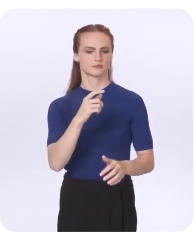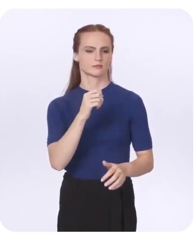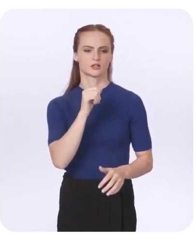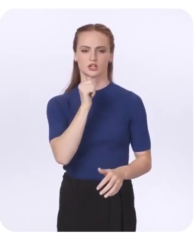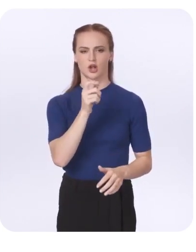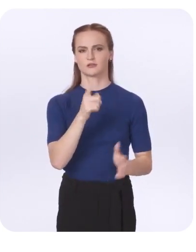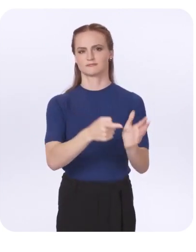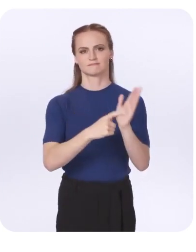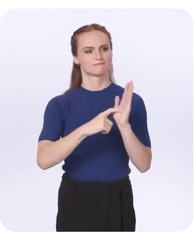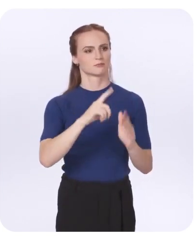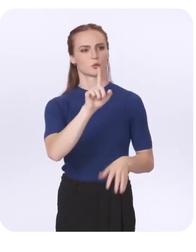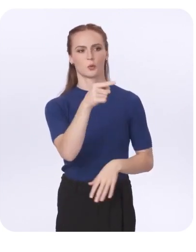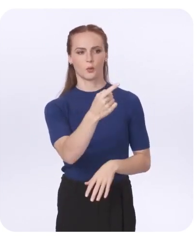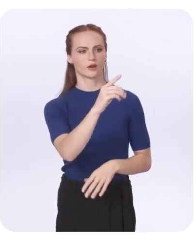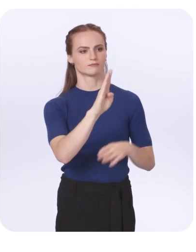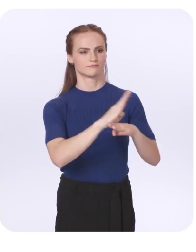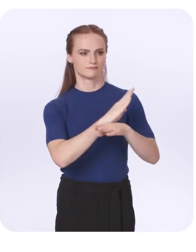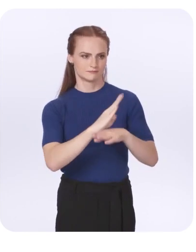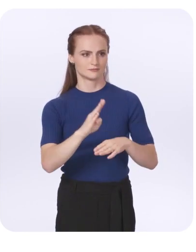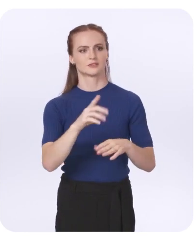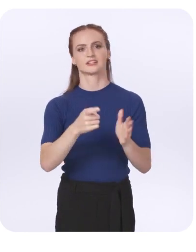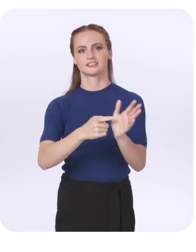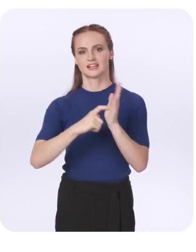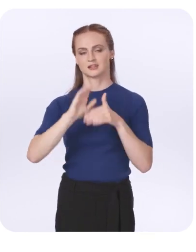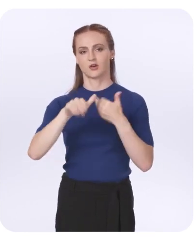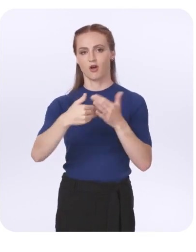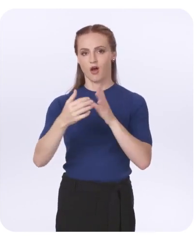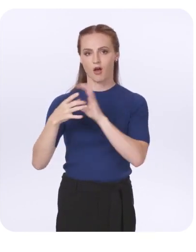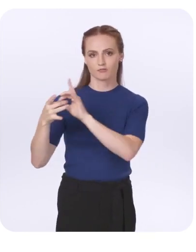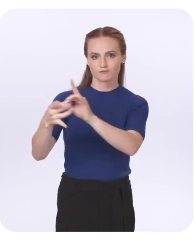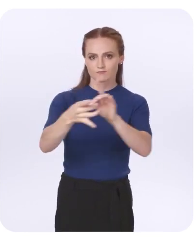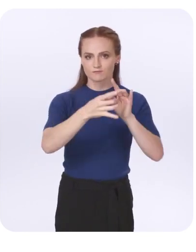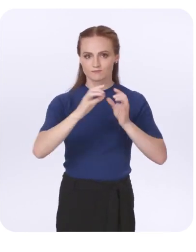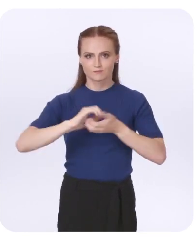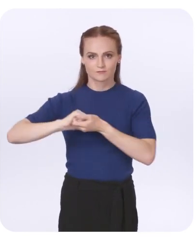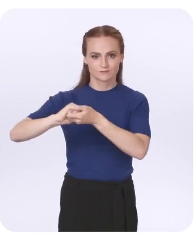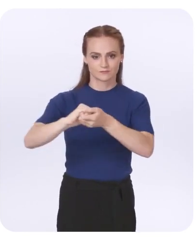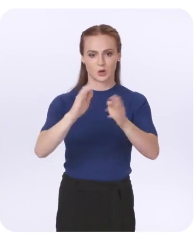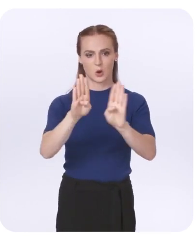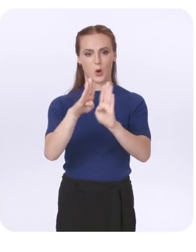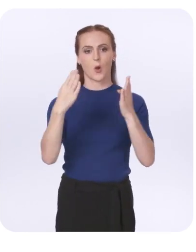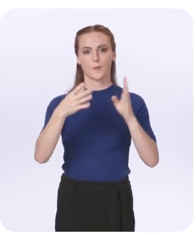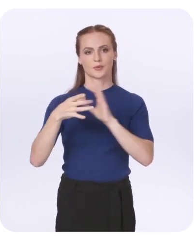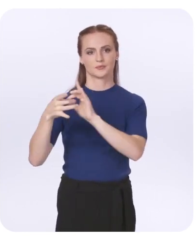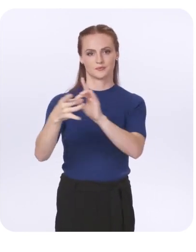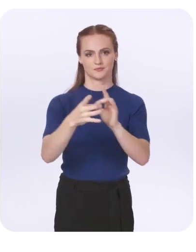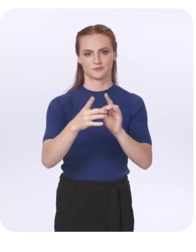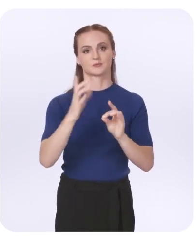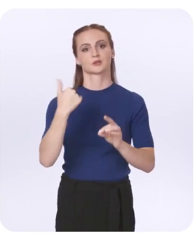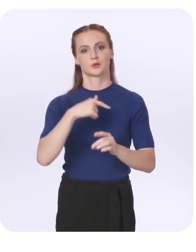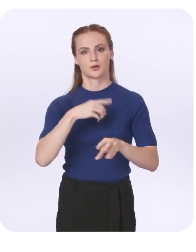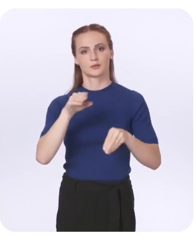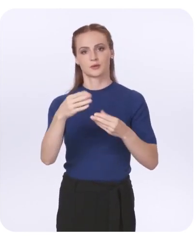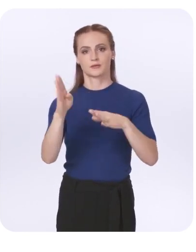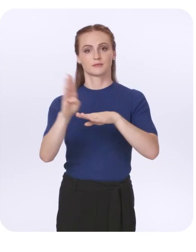That's why we've enabled commercial licenses for third parties to build on top of its foundation. The model weights are free to download,